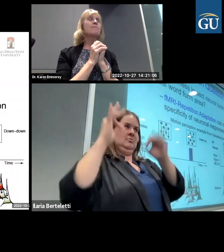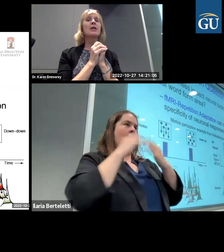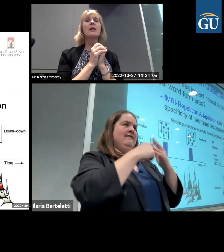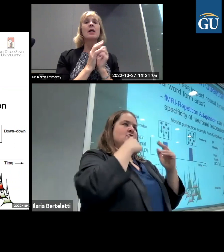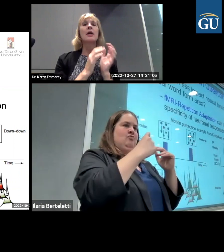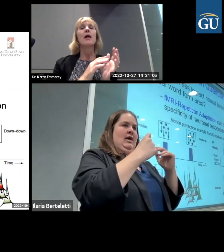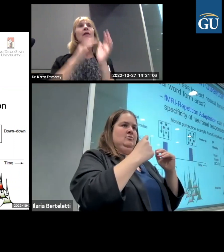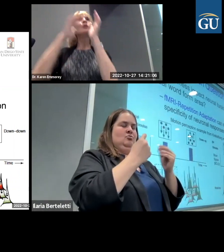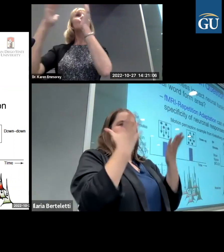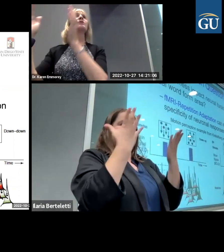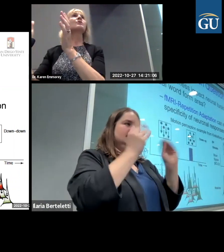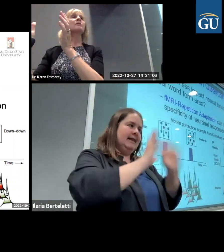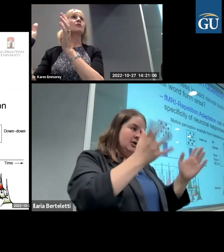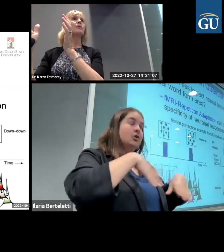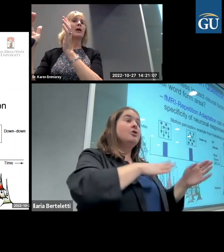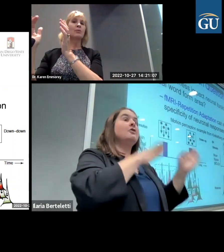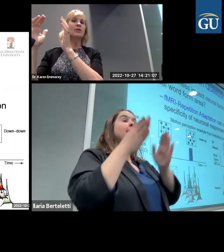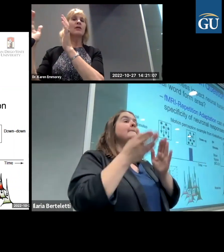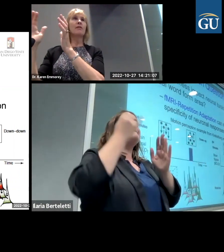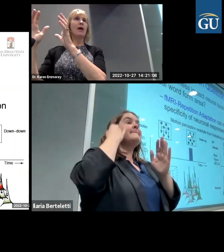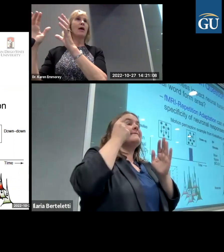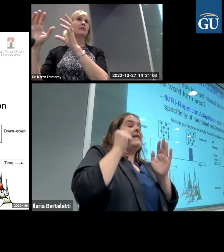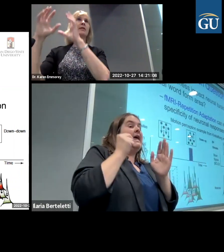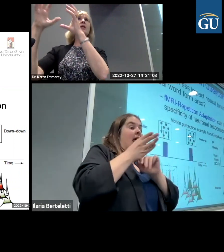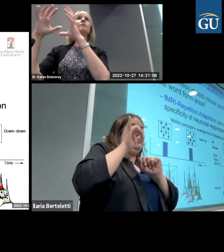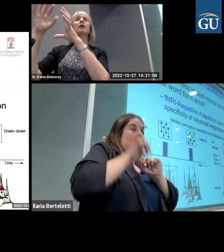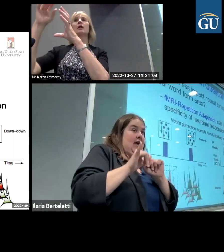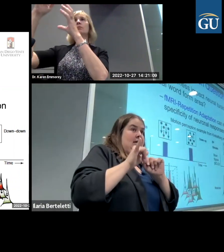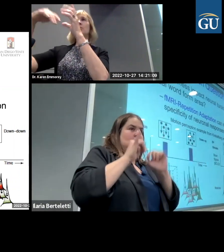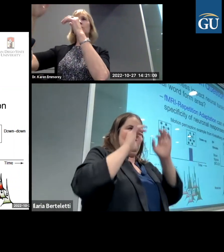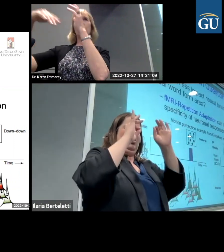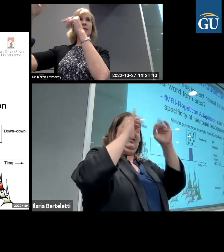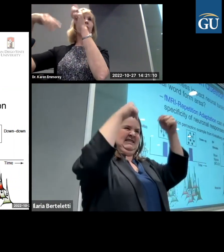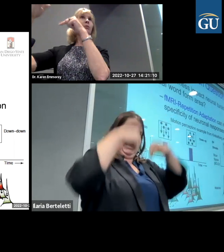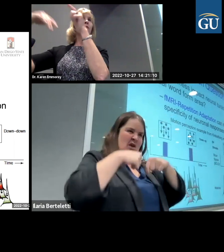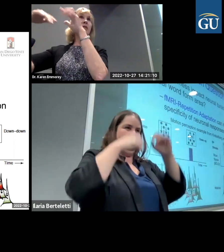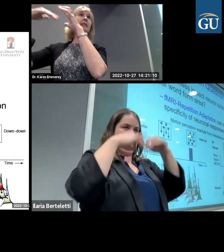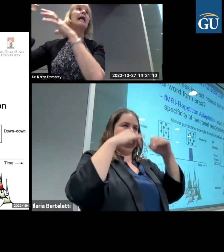then you put you you present that same downward moving dots again.